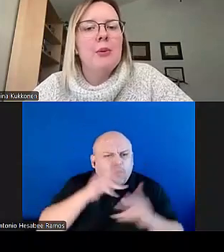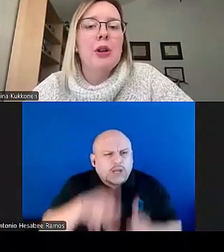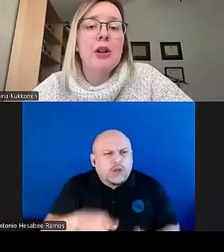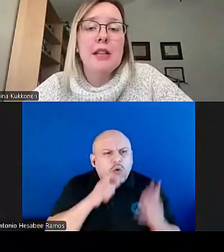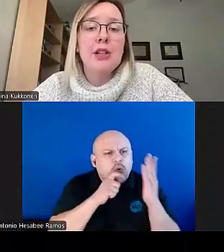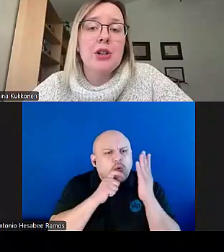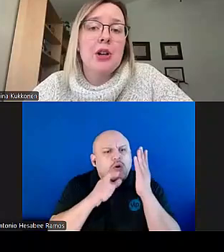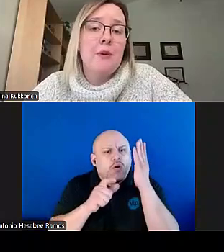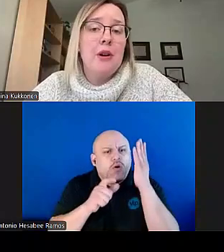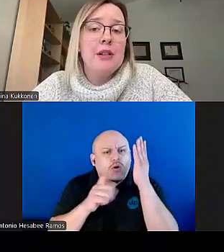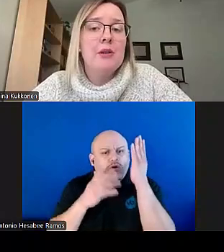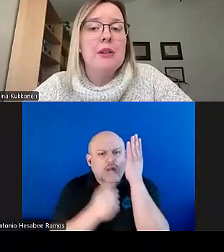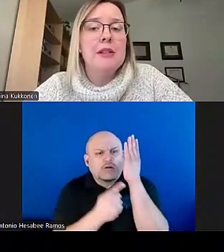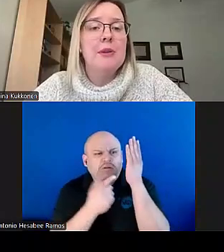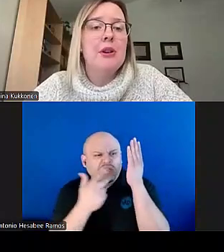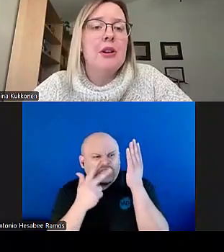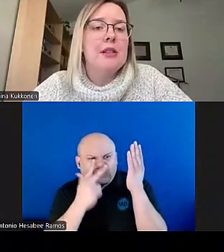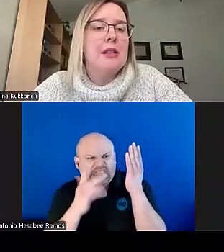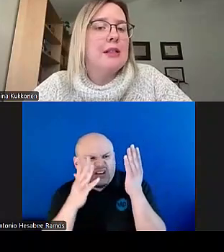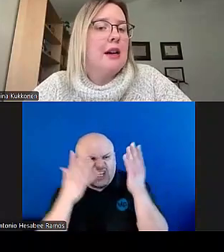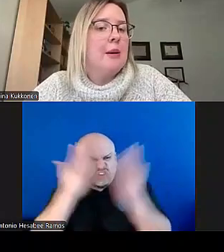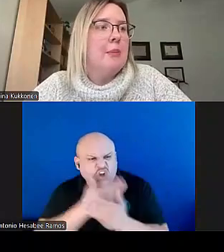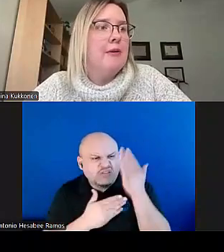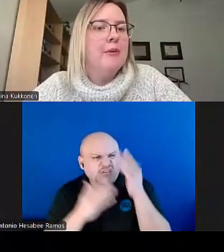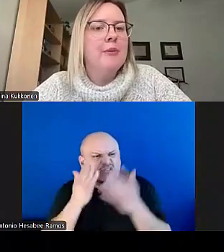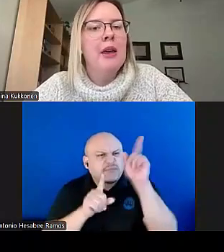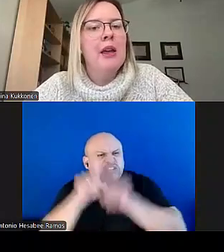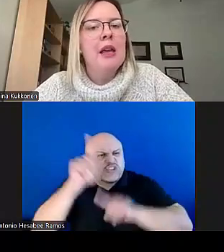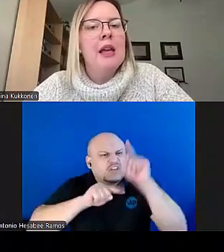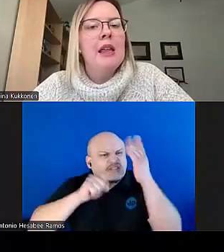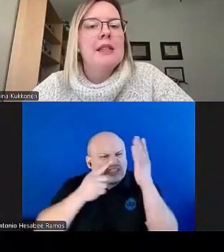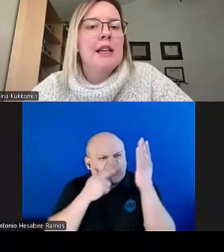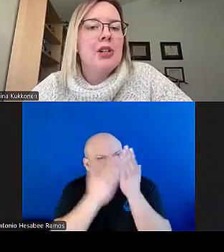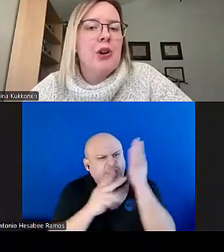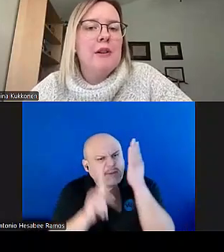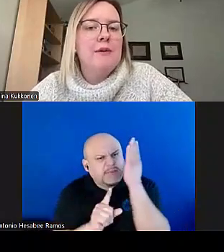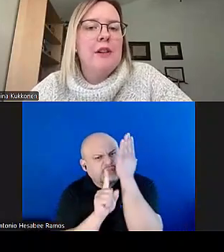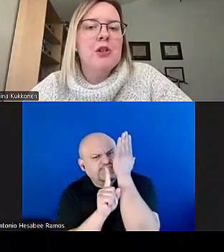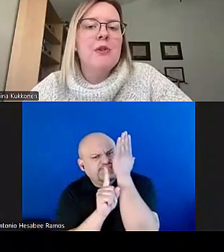what looks like a dark forest with some stars in the sky above the second drawing features